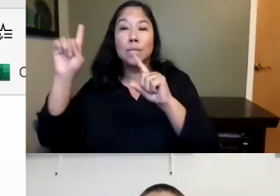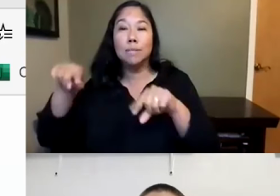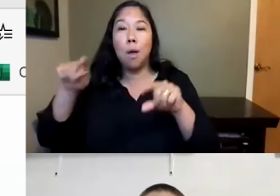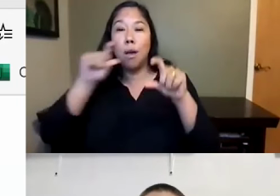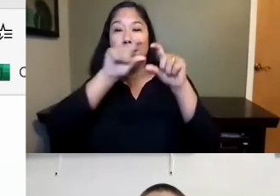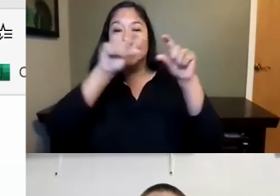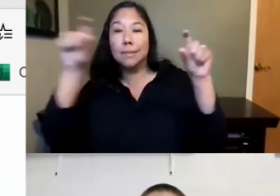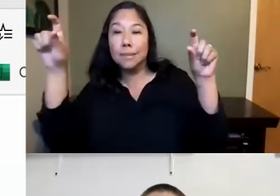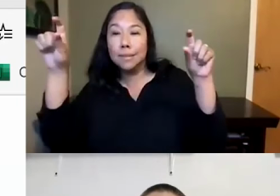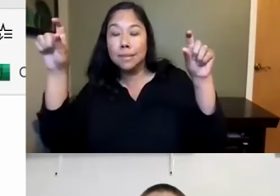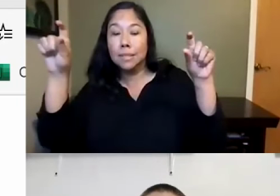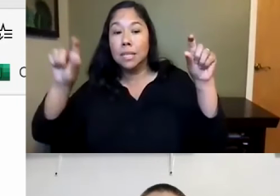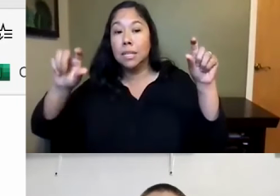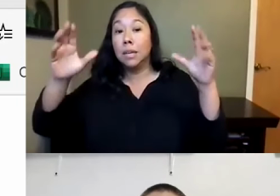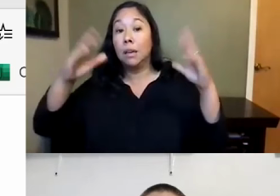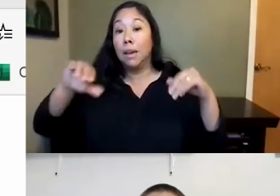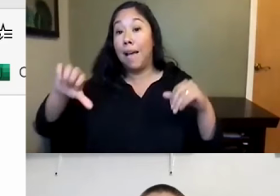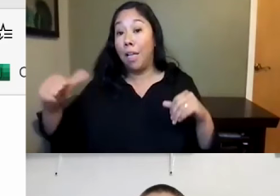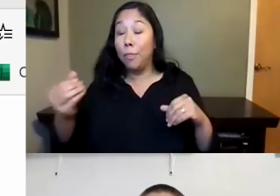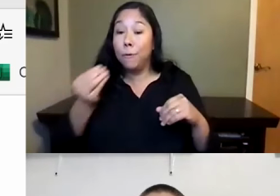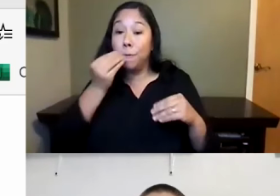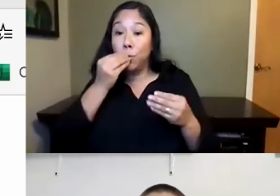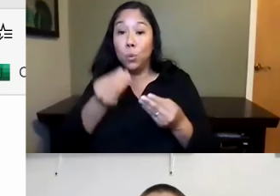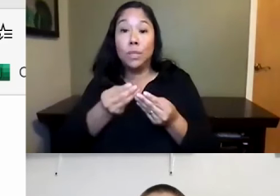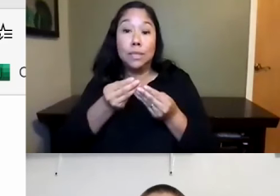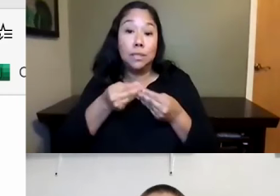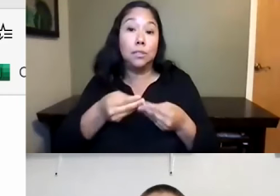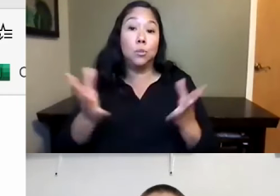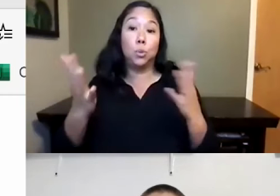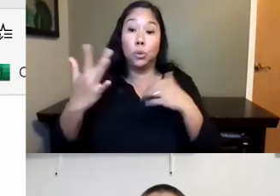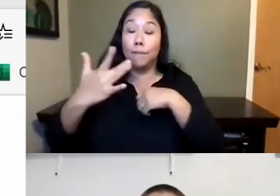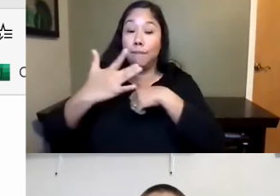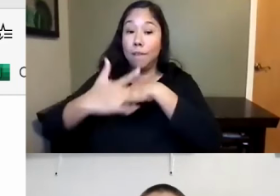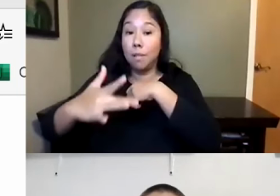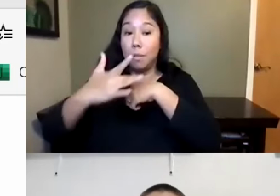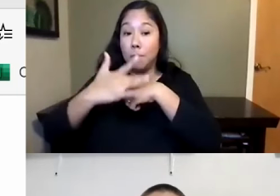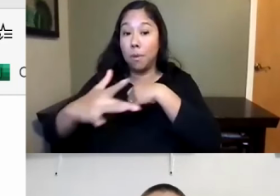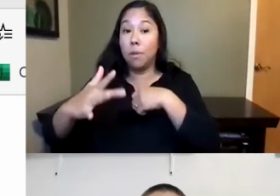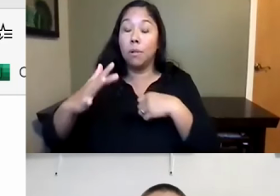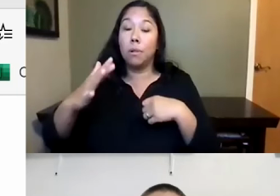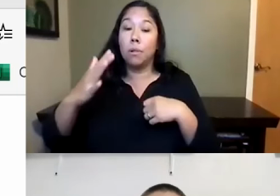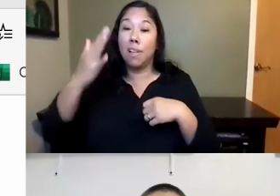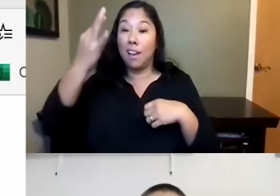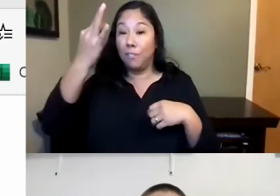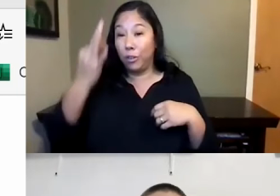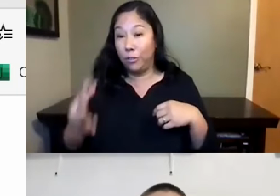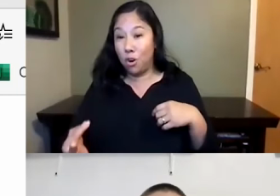other food distributions available is every Friday from 1 to 4pm.